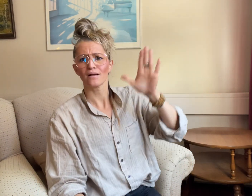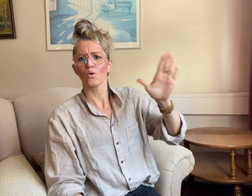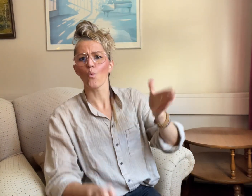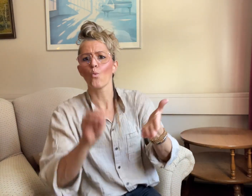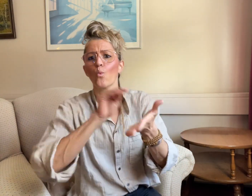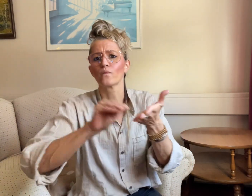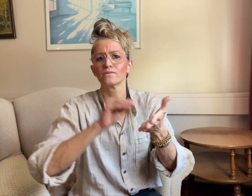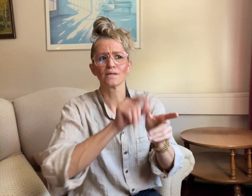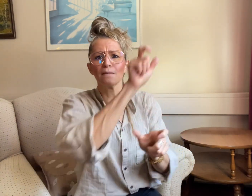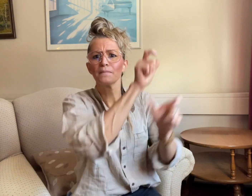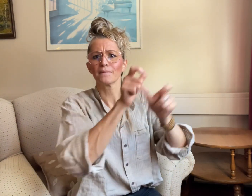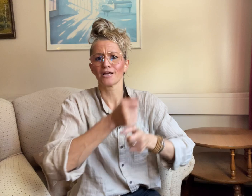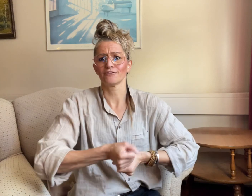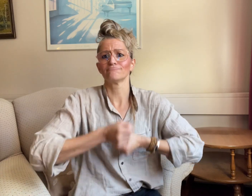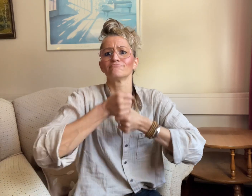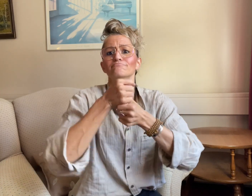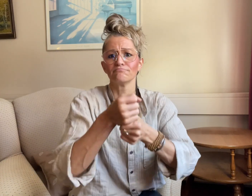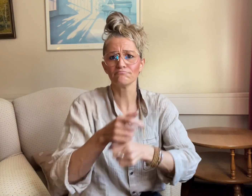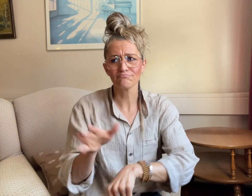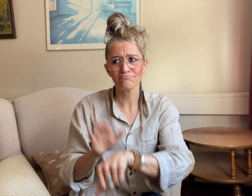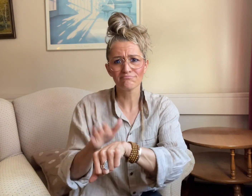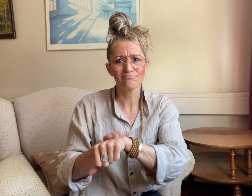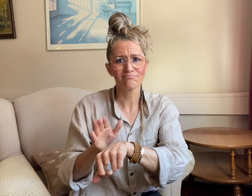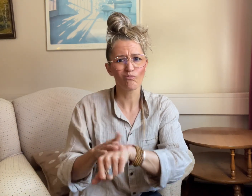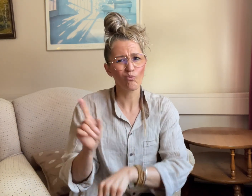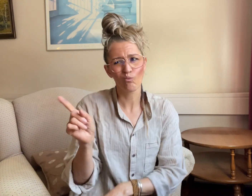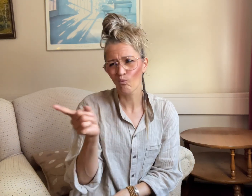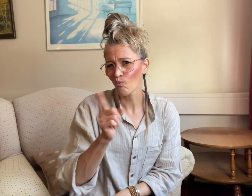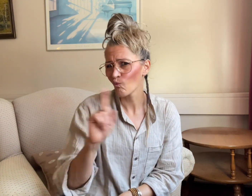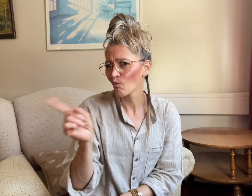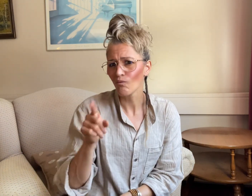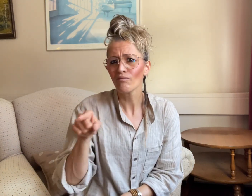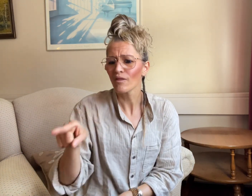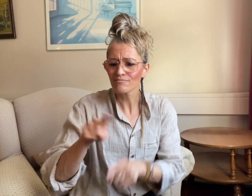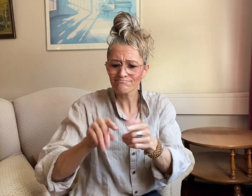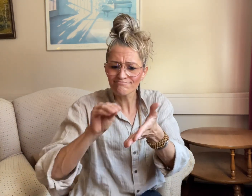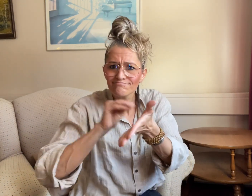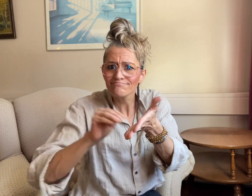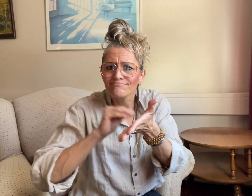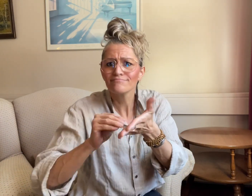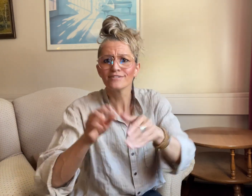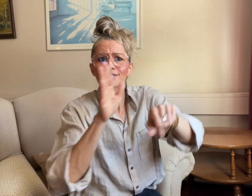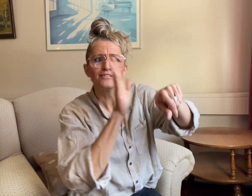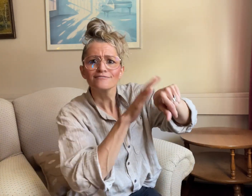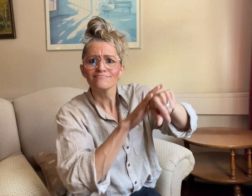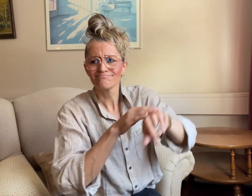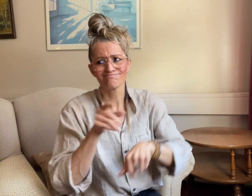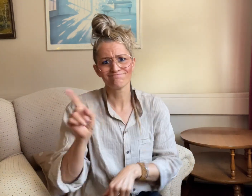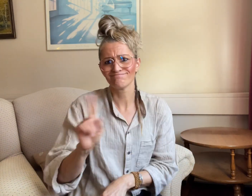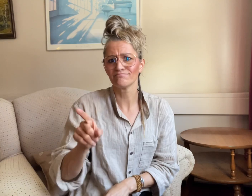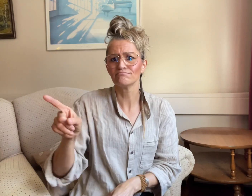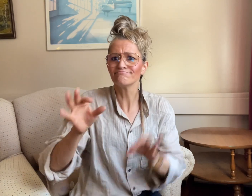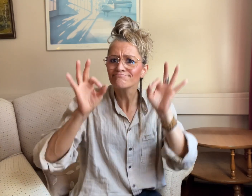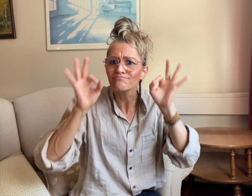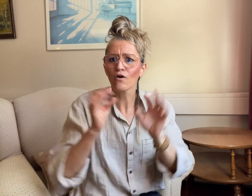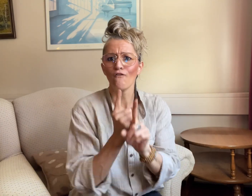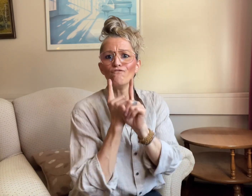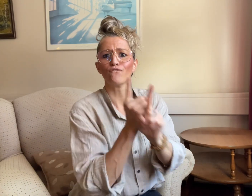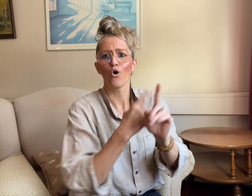argued over the paperwork not being filed within the